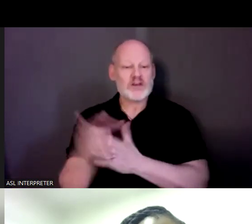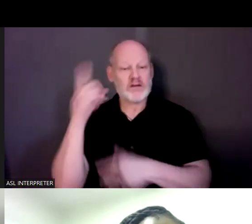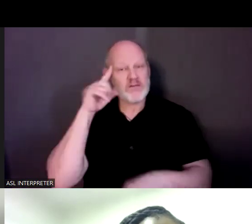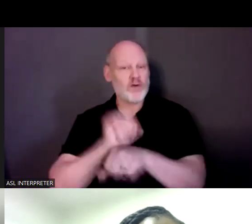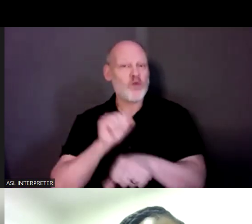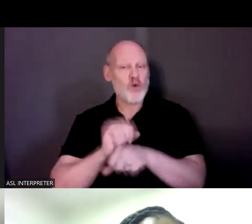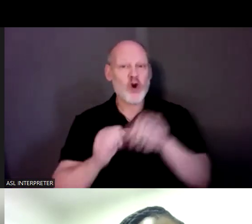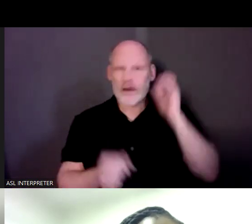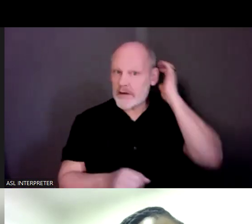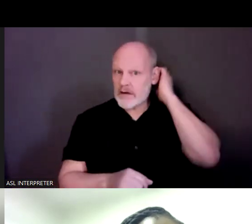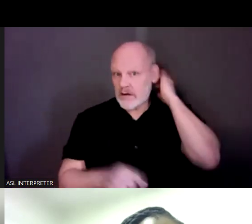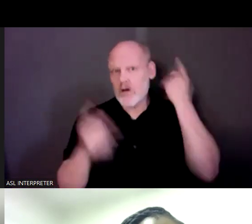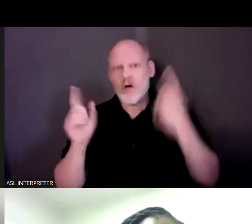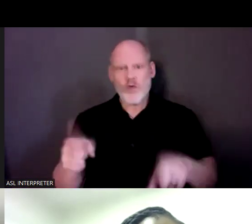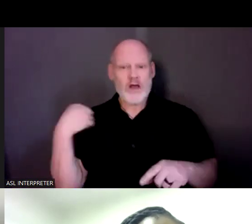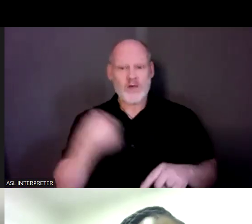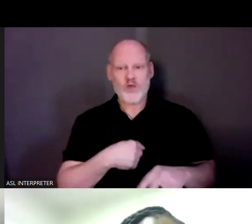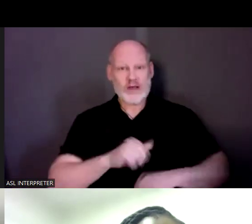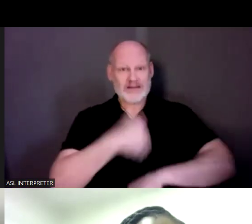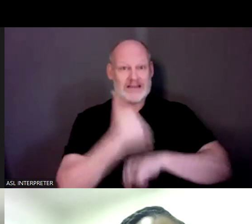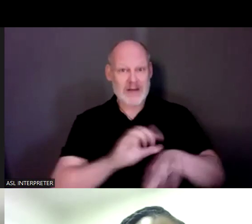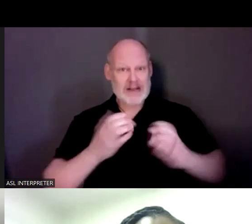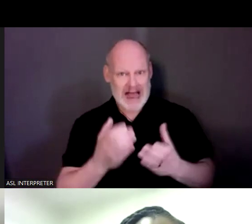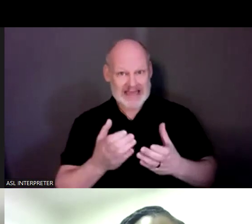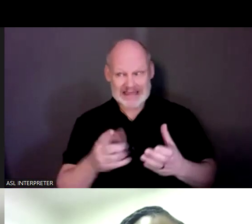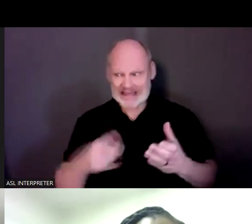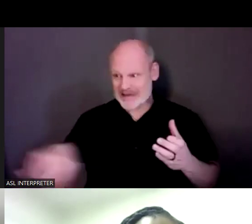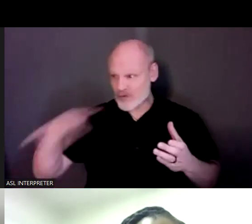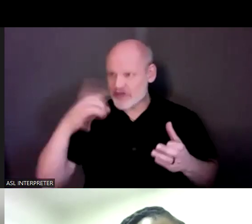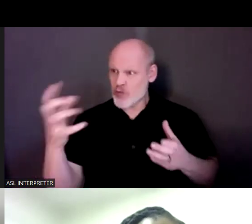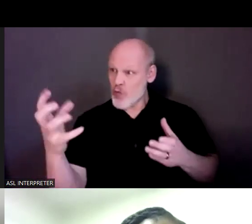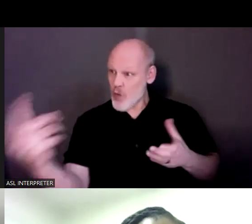but when we're having classes that kids want to be here, that creates